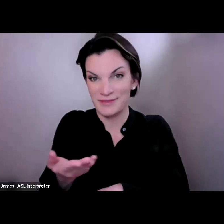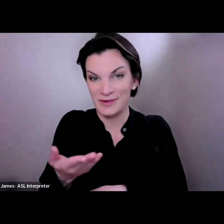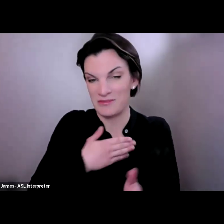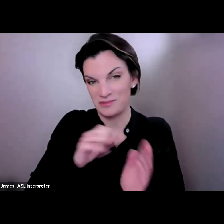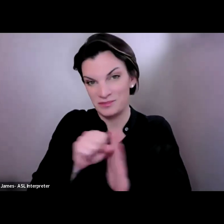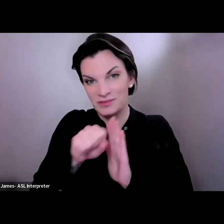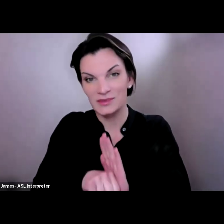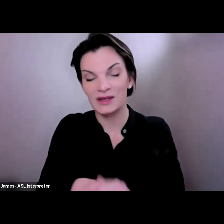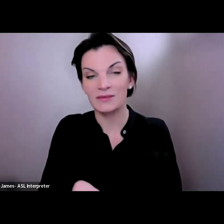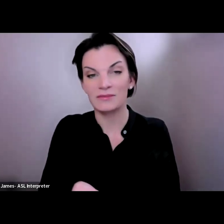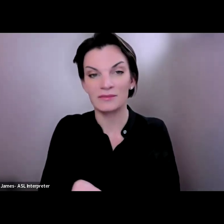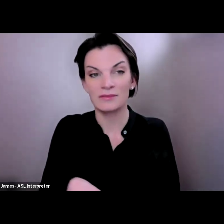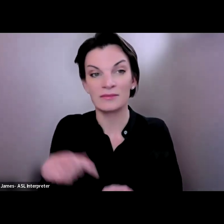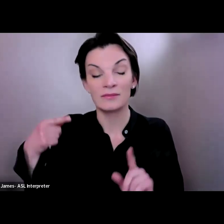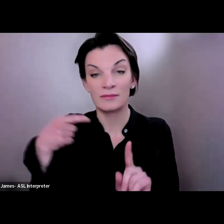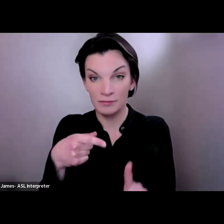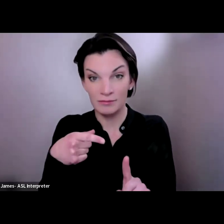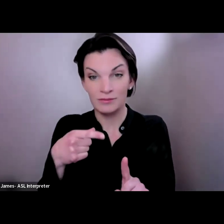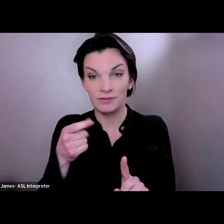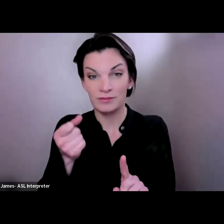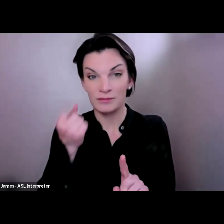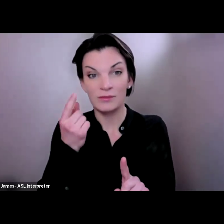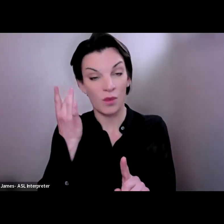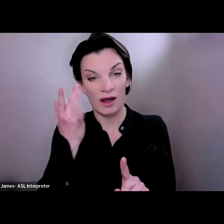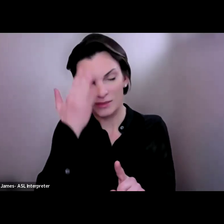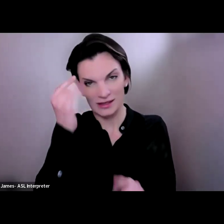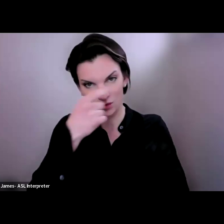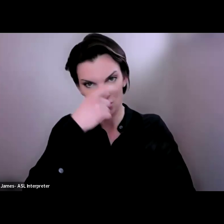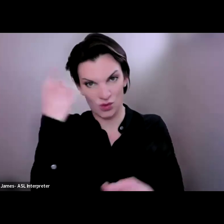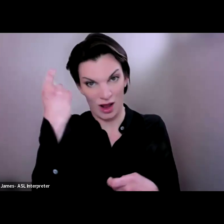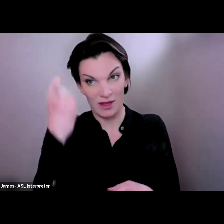is that for those folks there's a particular sort of trauma that often is pathologized